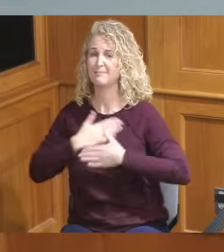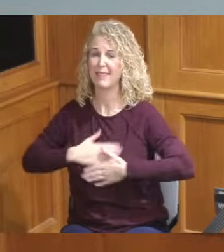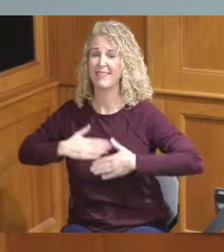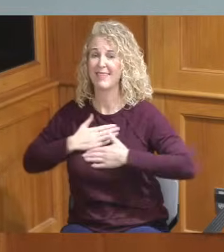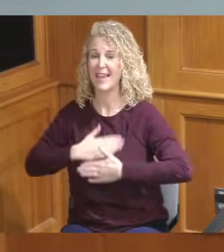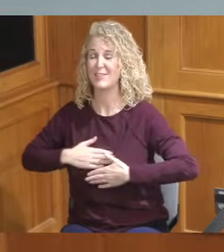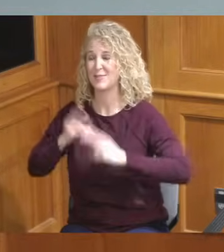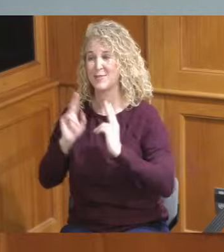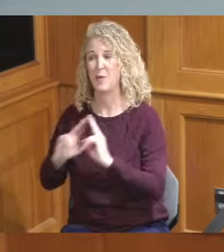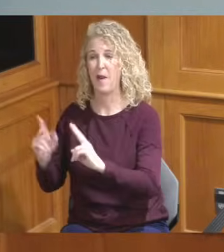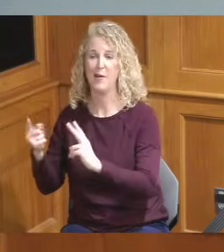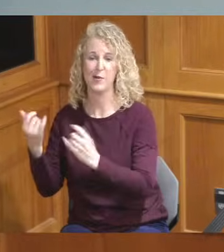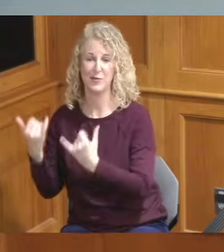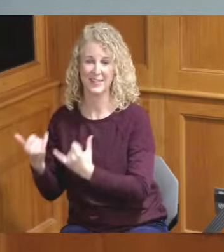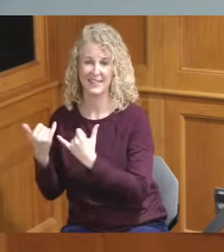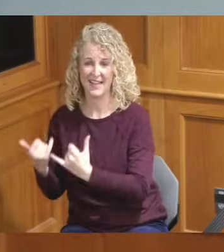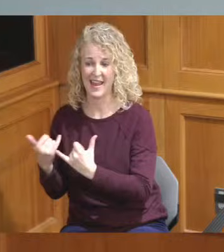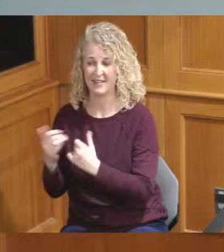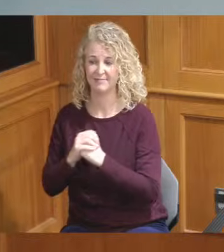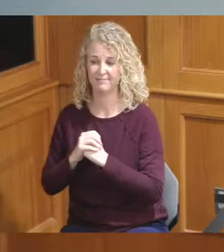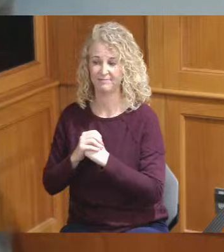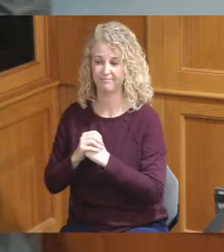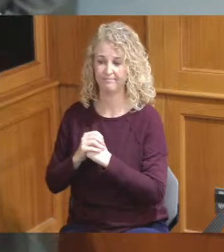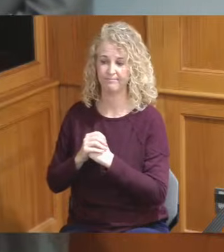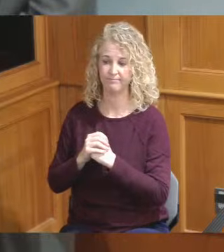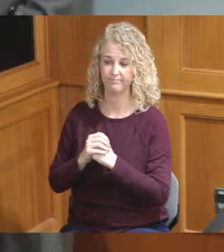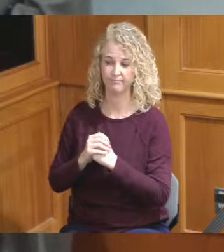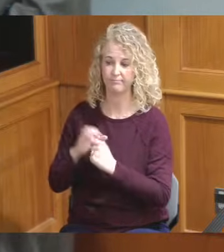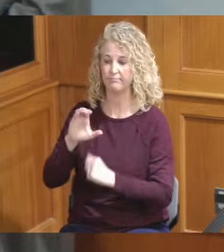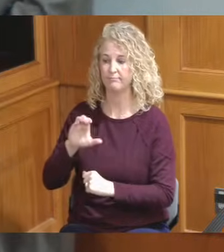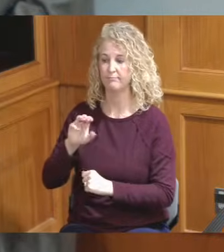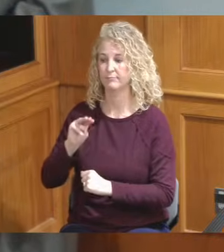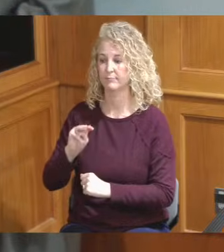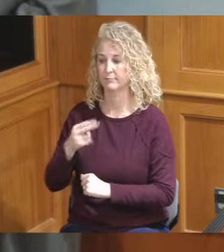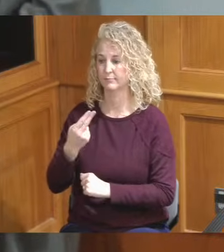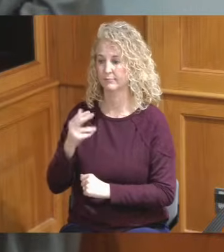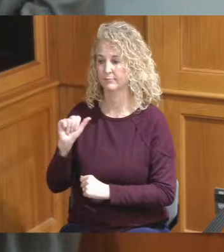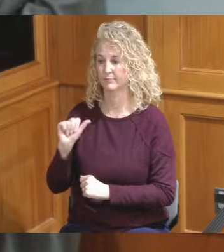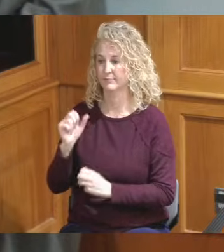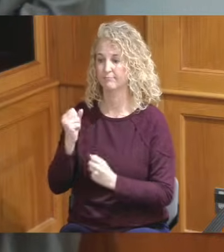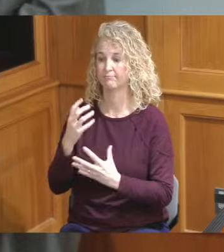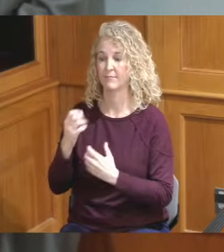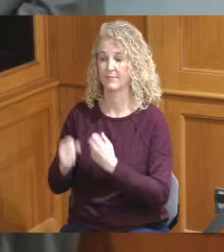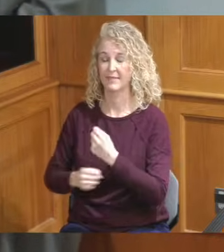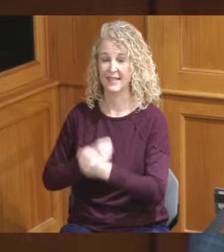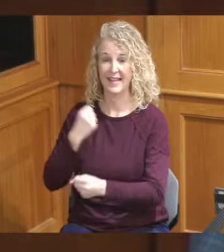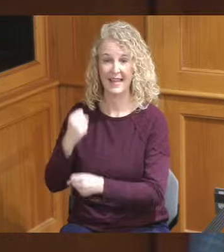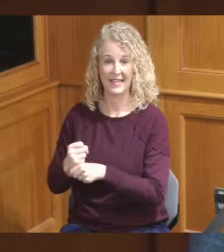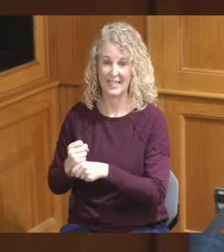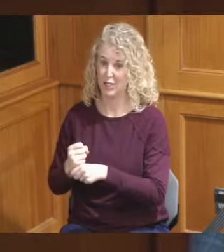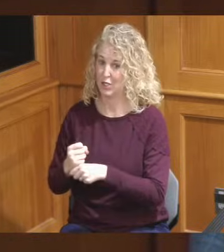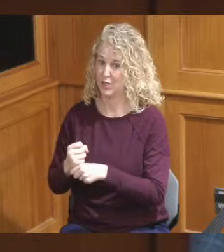be honoring you here today. Um, you know, CHA has been around for a long time and the organ